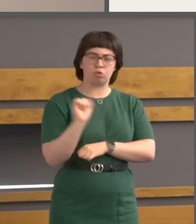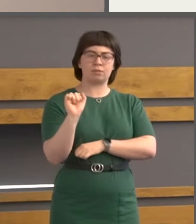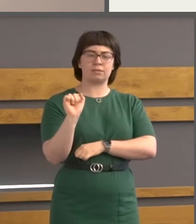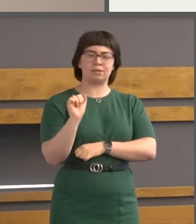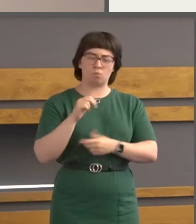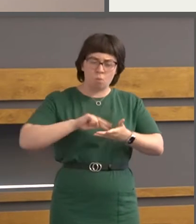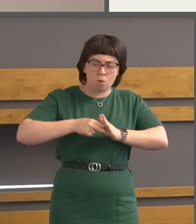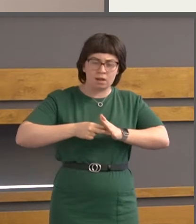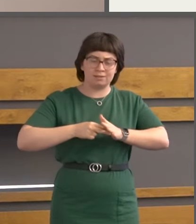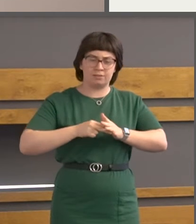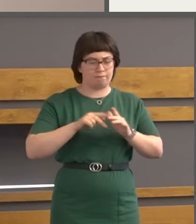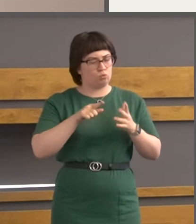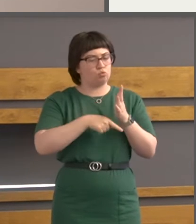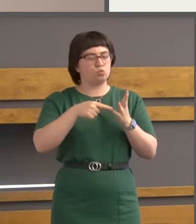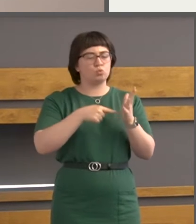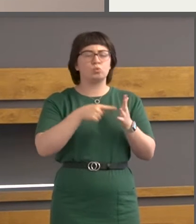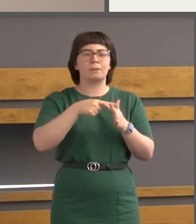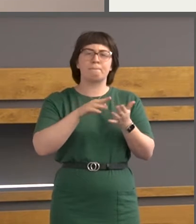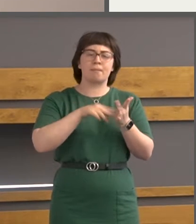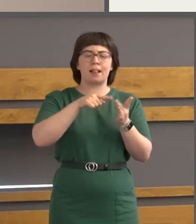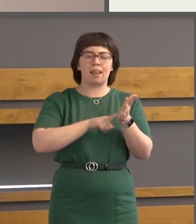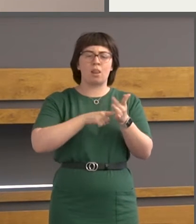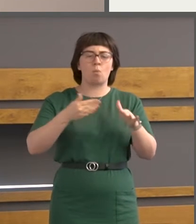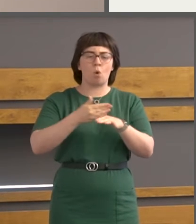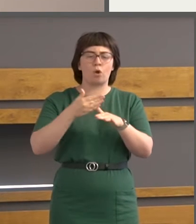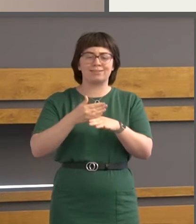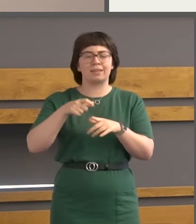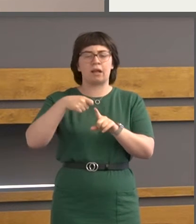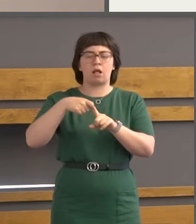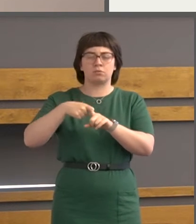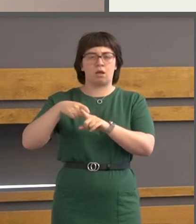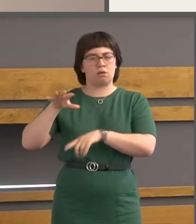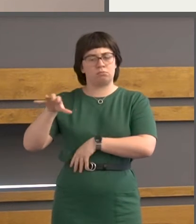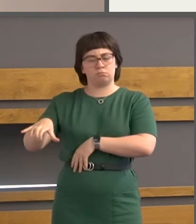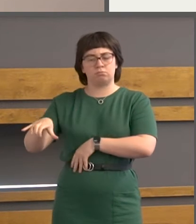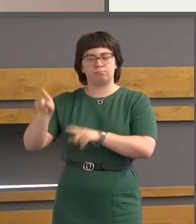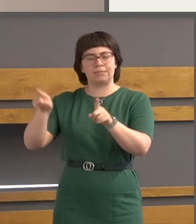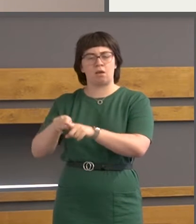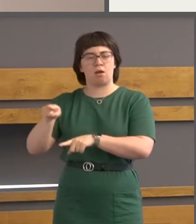and organization of the jute mill workers in Calcutta. These workers were initially Bengali,